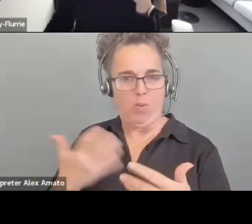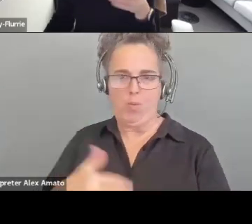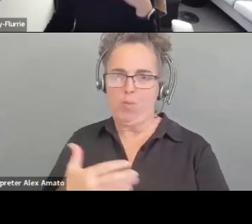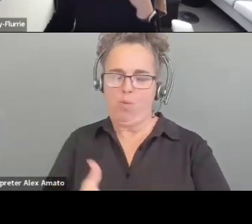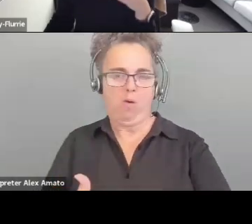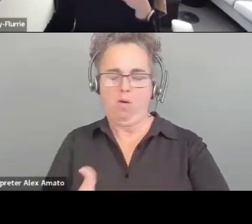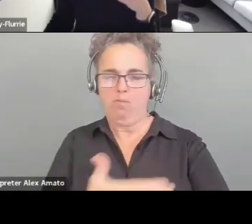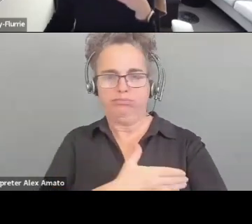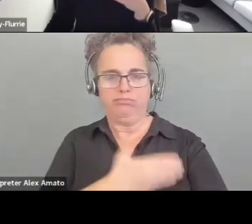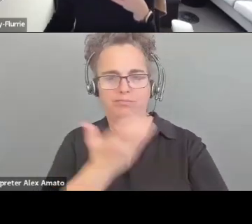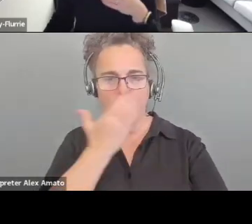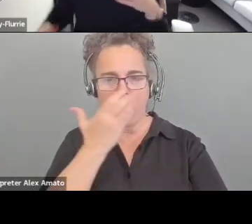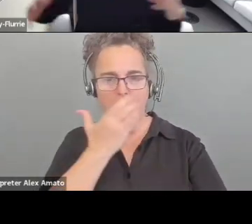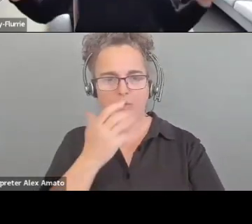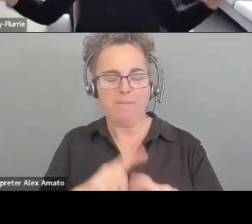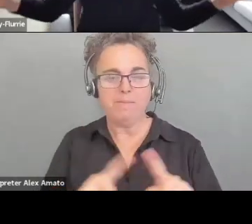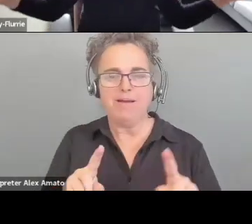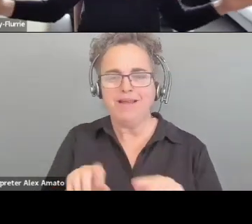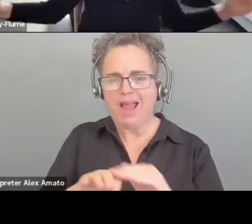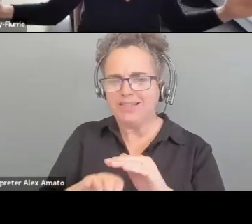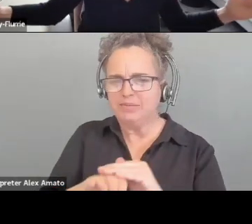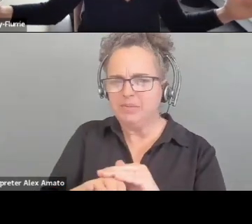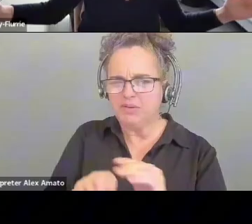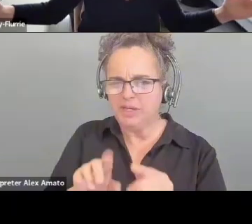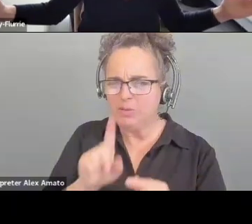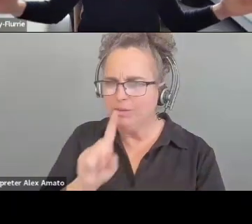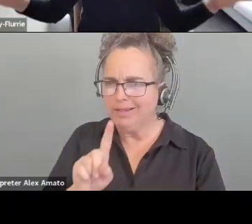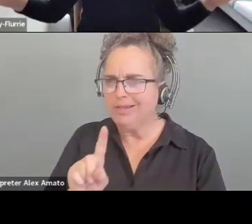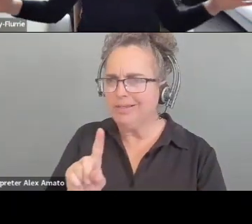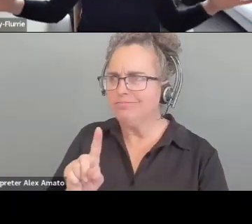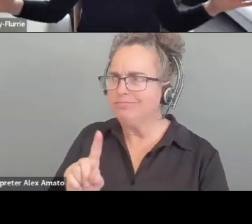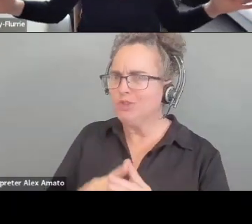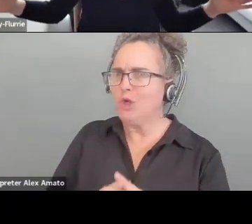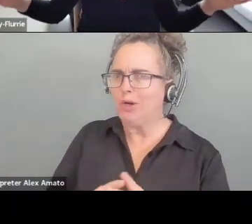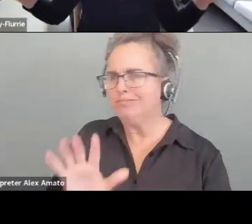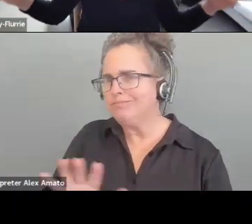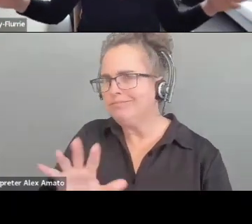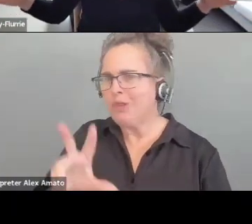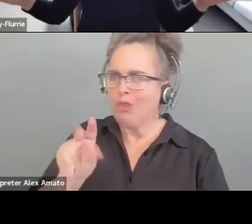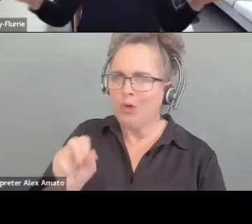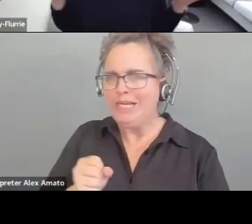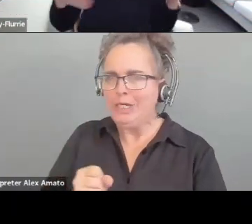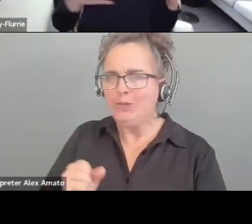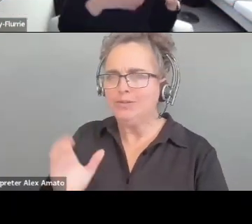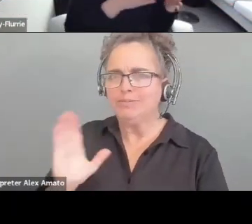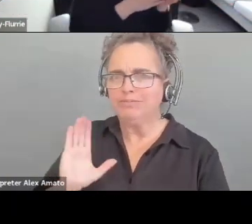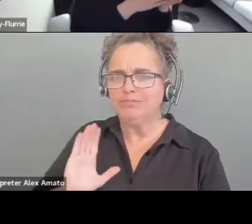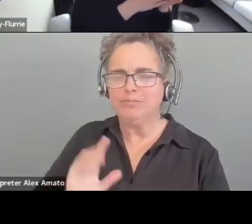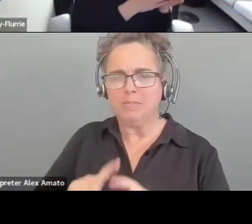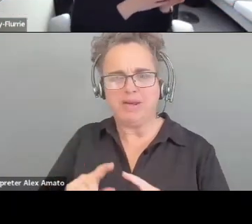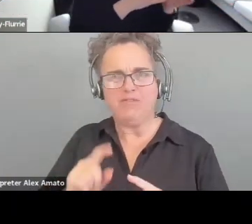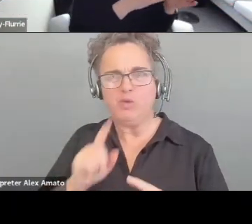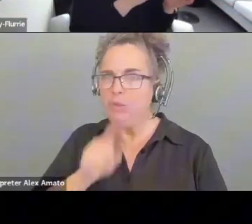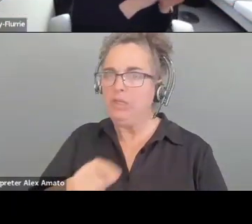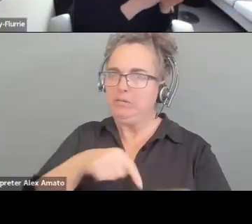while accessibility has had a 30 year history in accessibility, in fact if I go back in the history books,